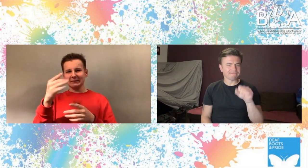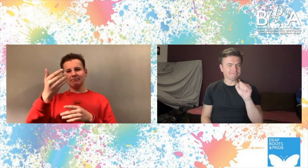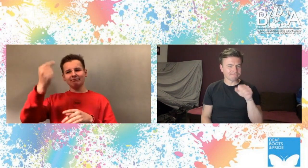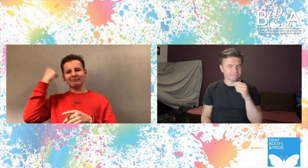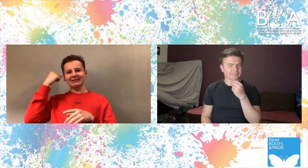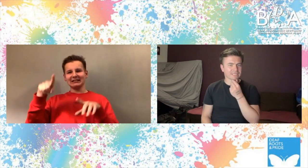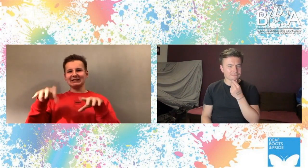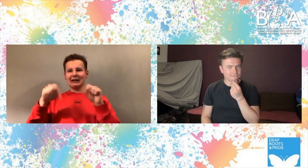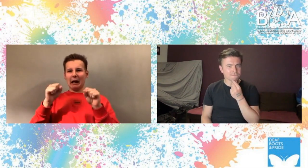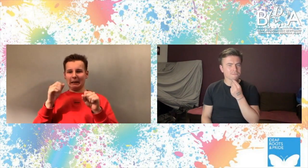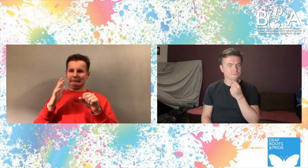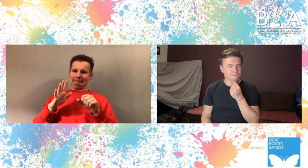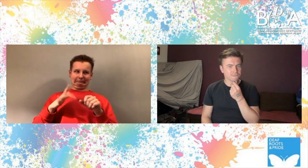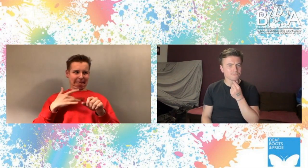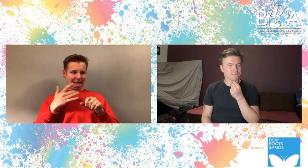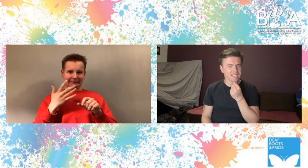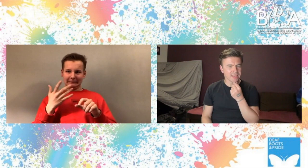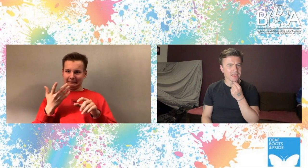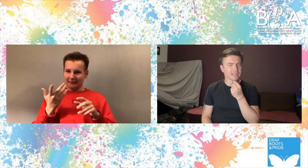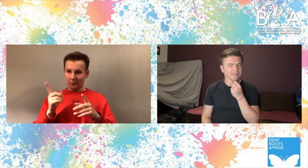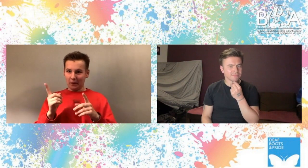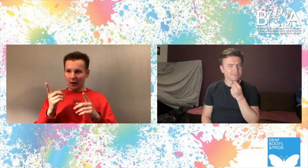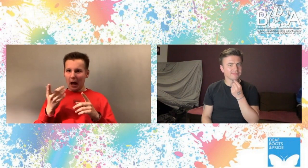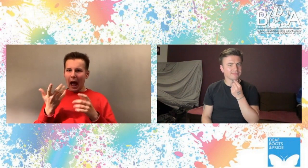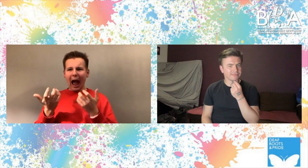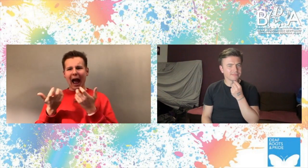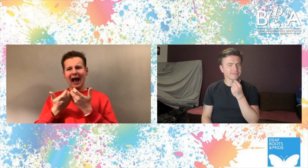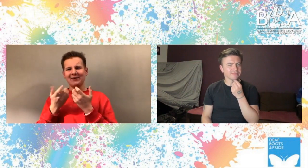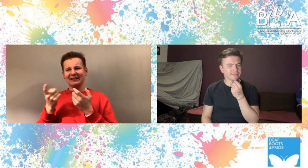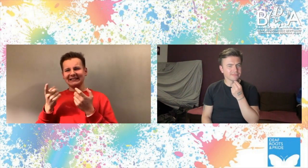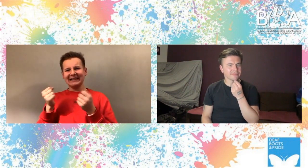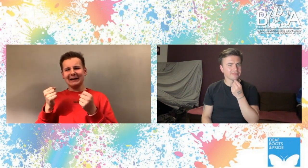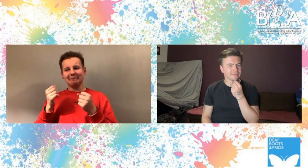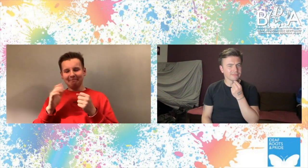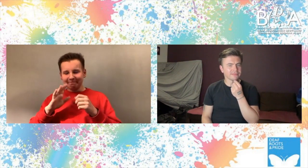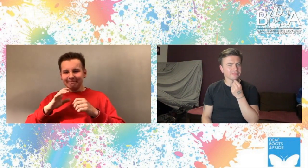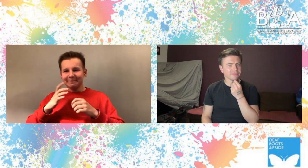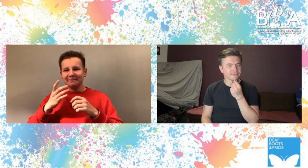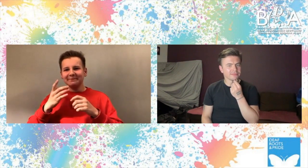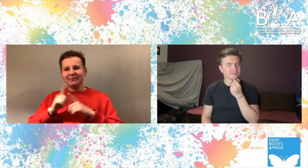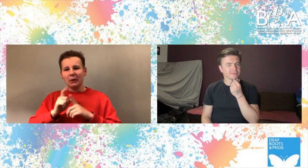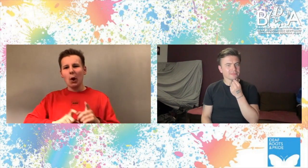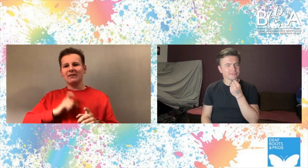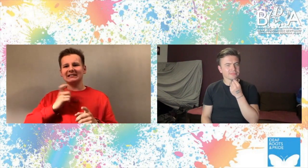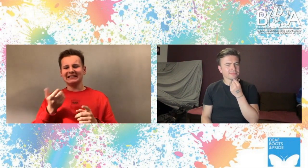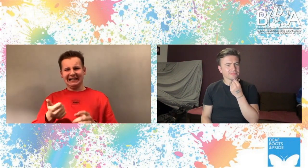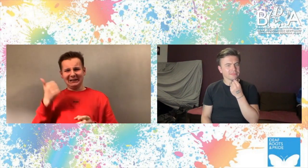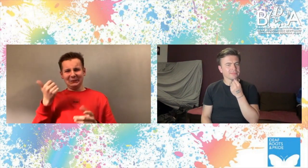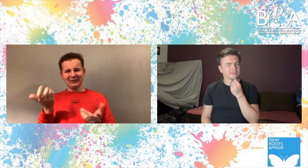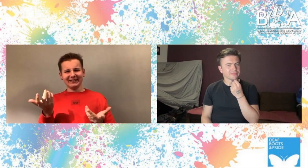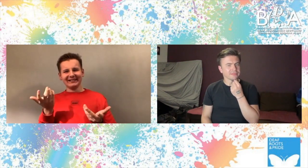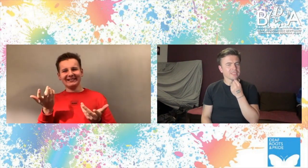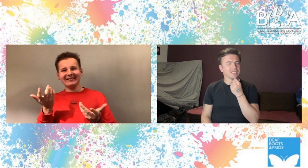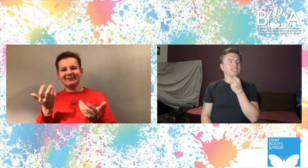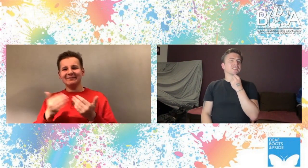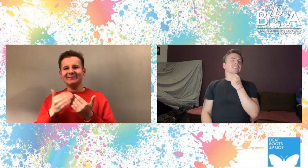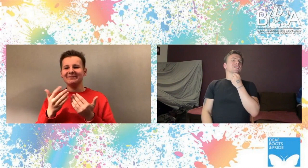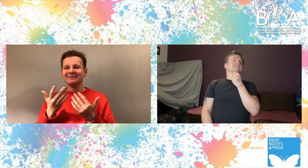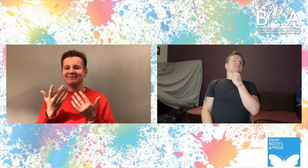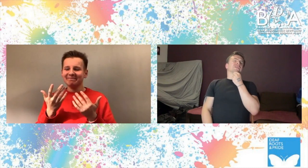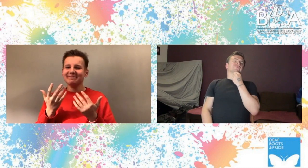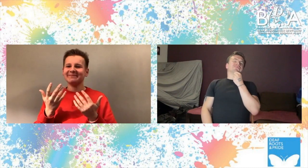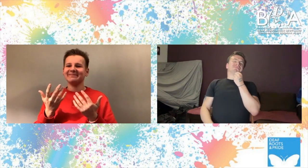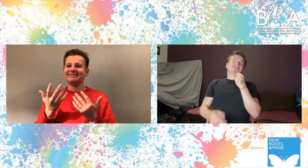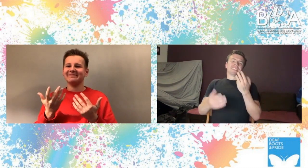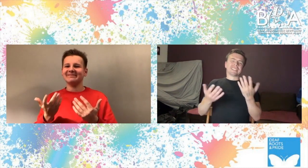tips to help with confidence? Something that can help? Some tricks of the trade?